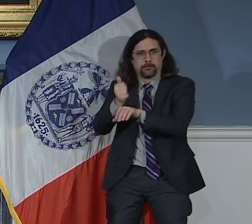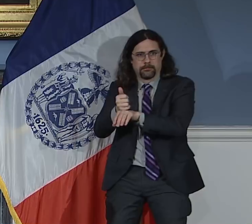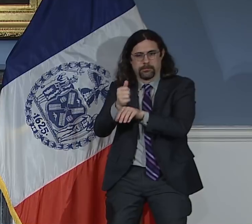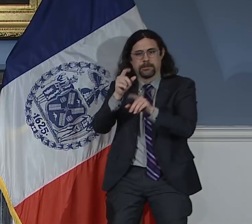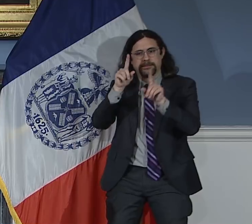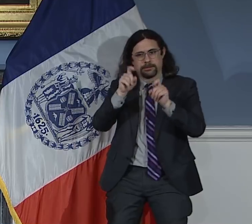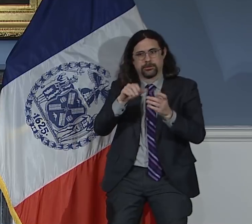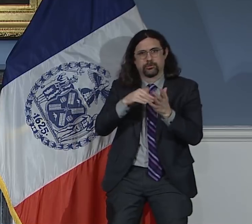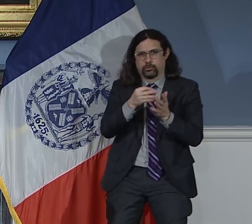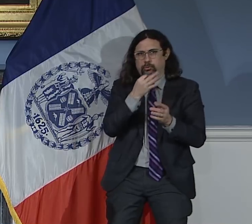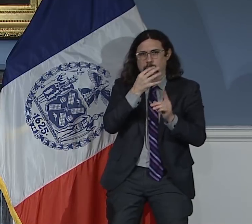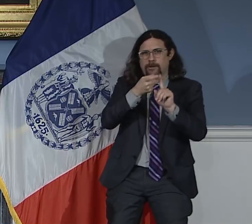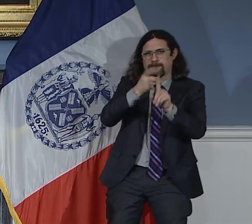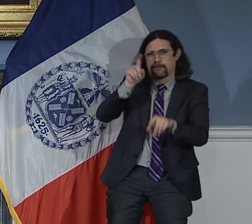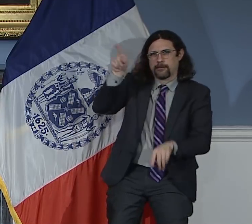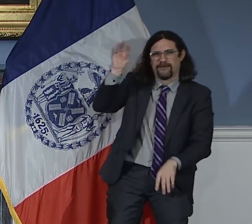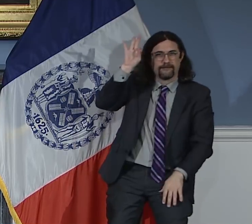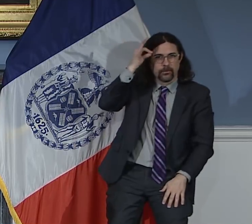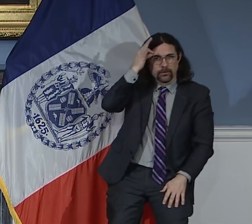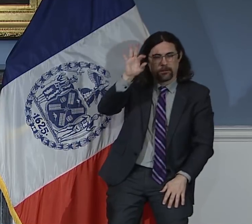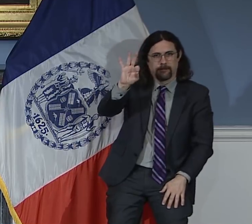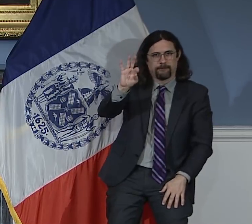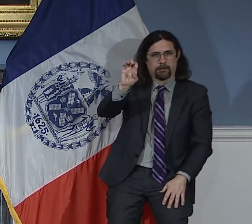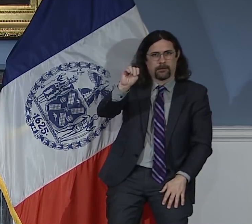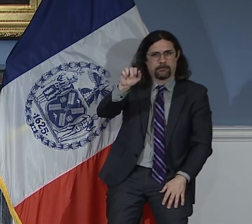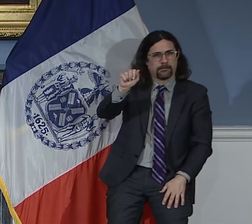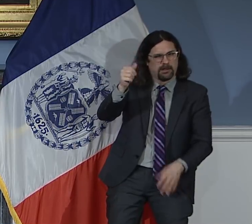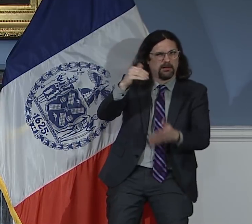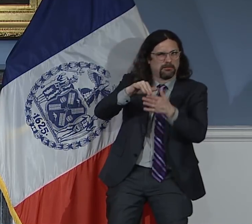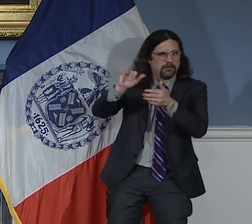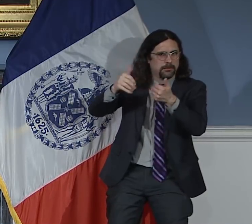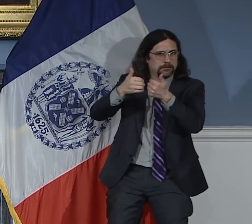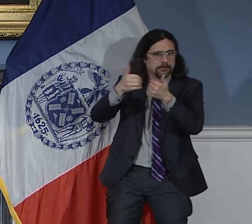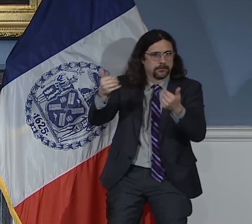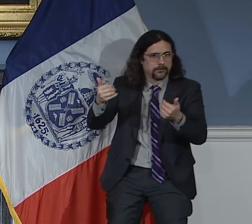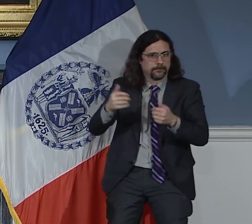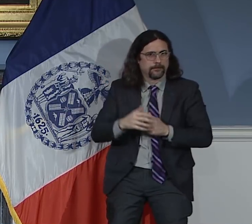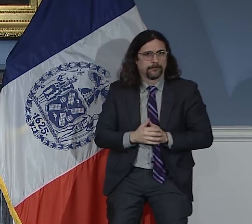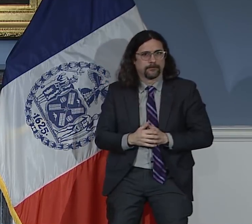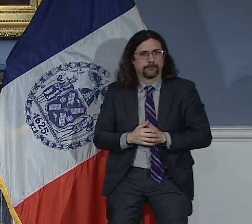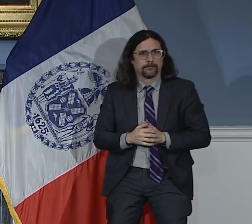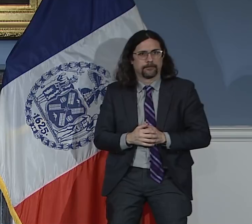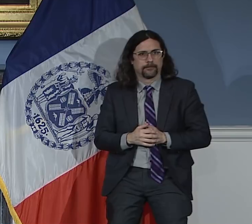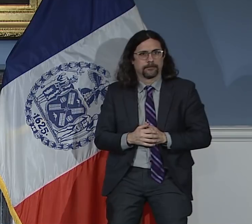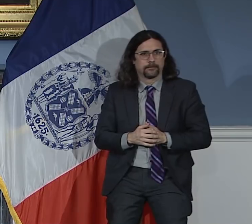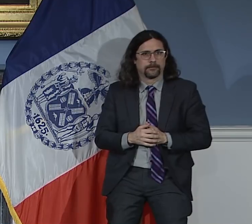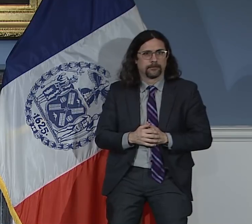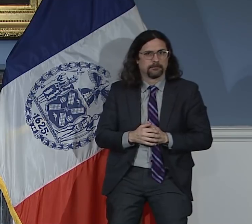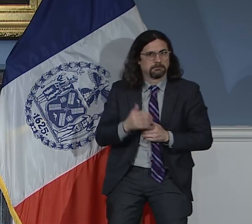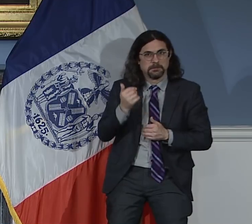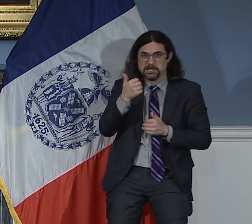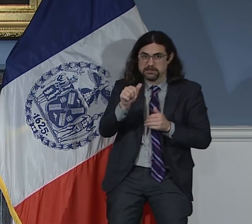SET UP IN NEW YORK CITY. WE WILL HAVE DETAILS ON THAT AS ETHYE GT